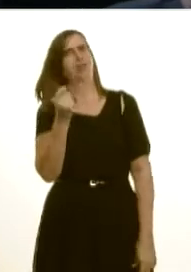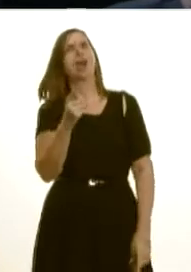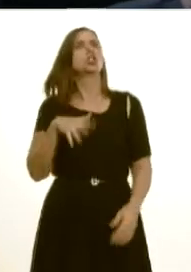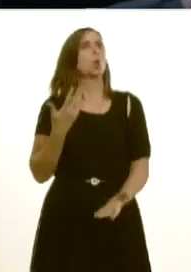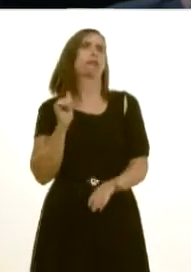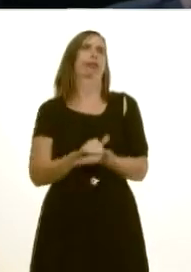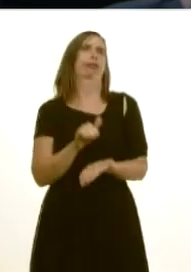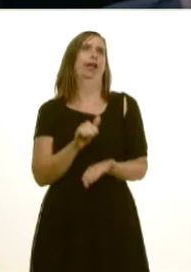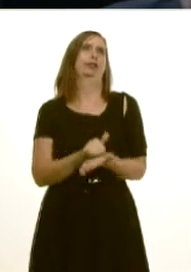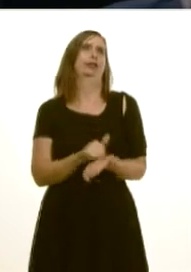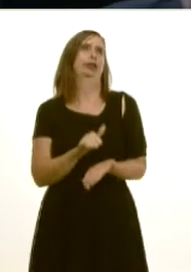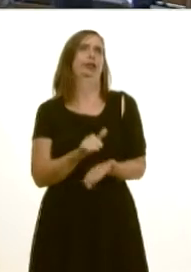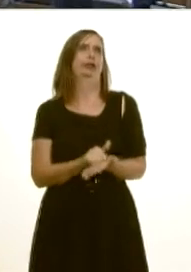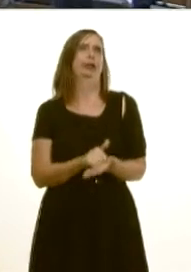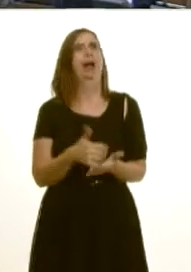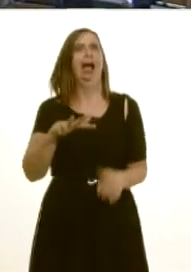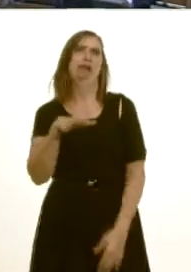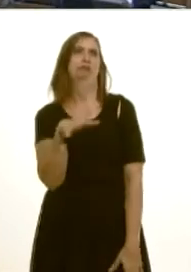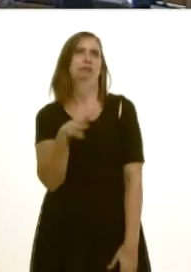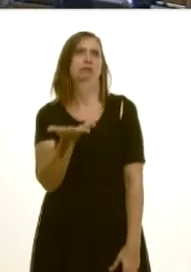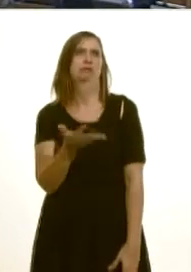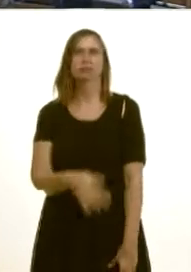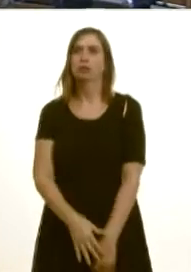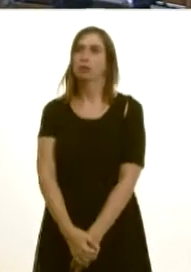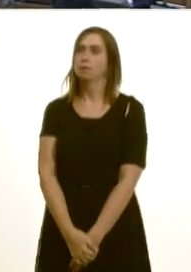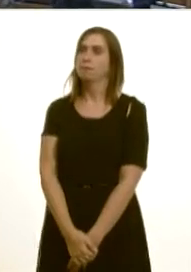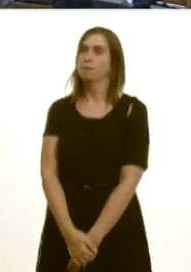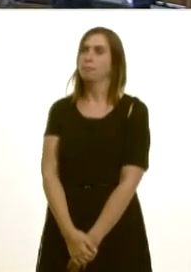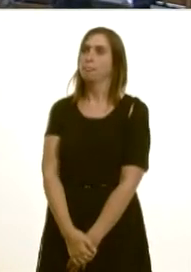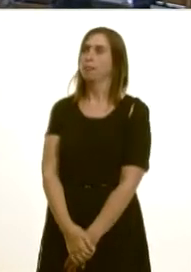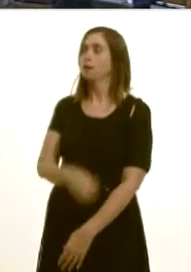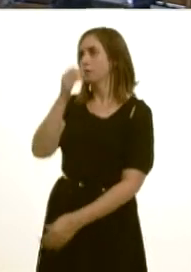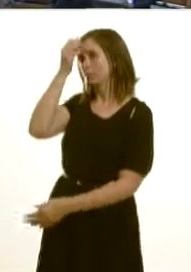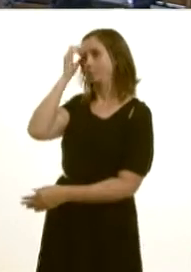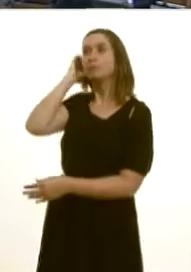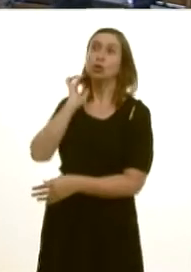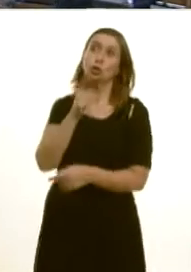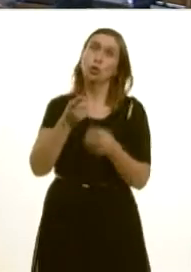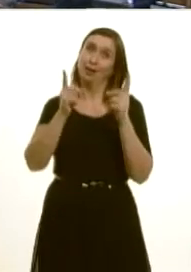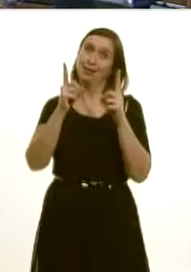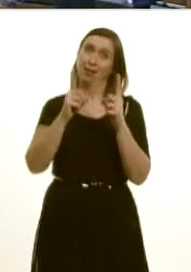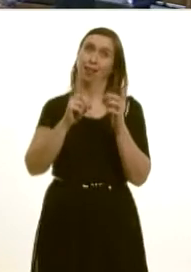for mediocrity? Carwyn Jones: I must say, with due respect to the leader of the Liberal Democrats, that it is very difficult for her to lecture us